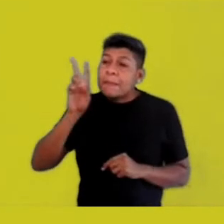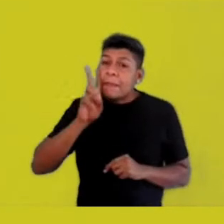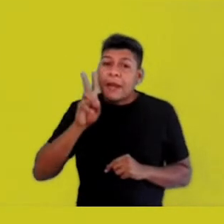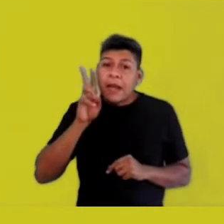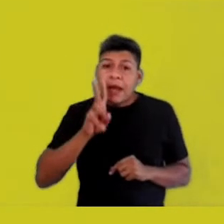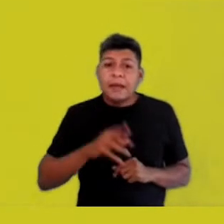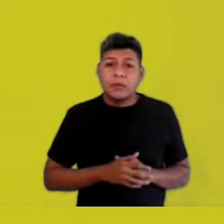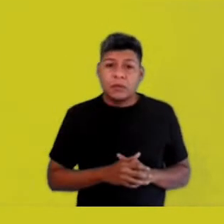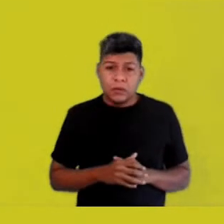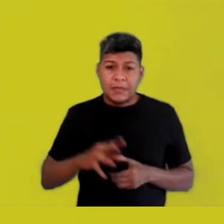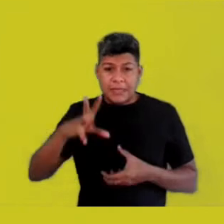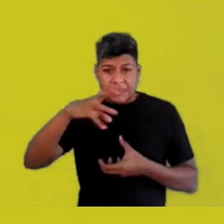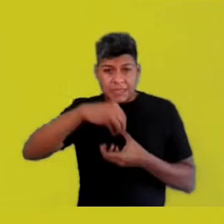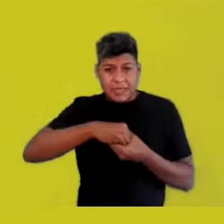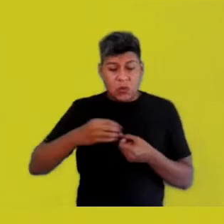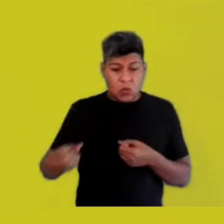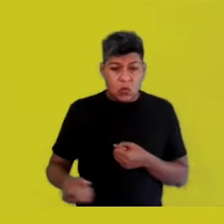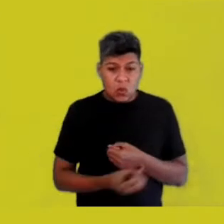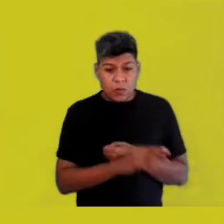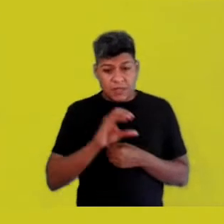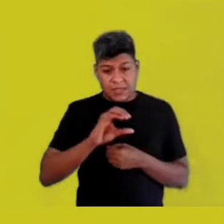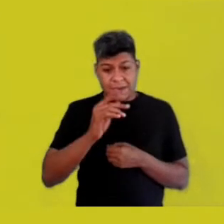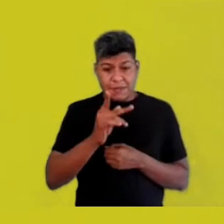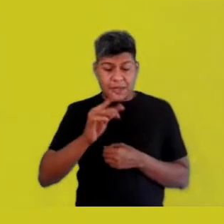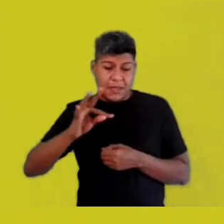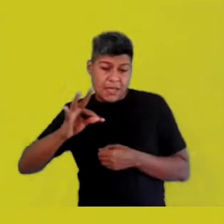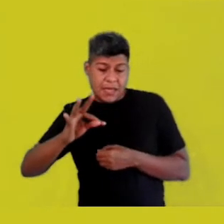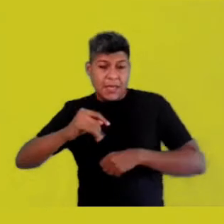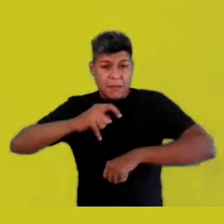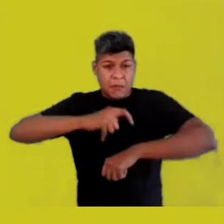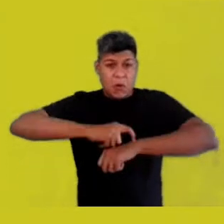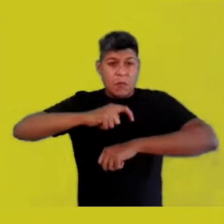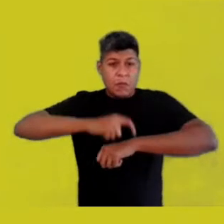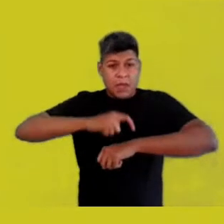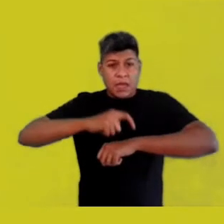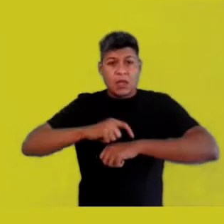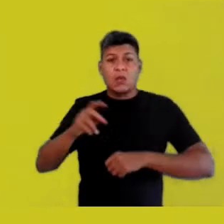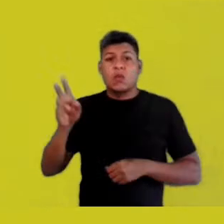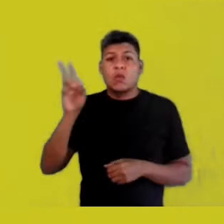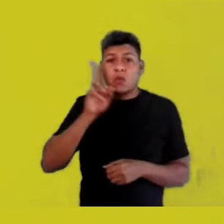within this new CPT, within this historical moment of reopening